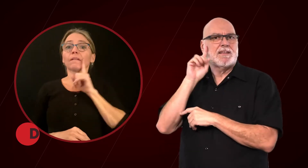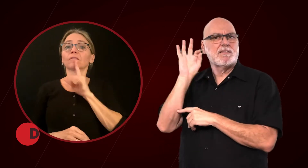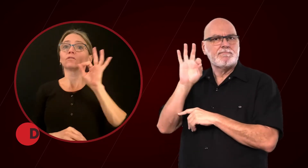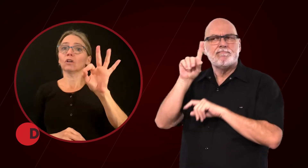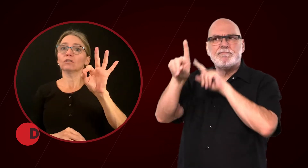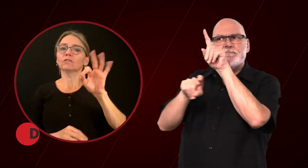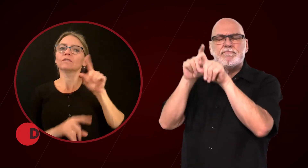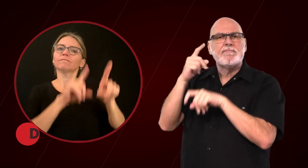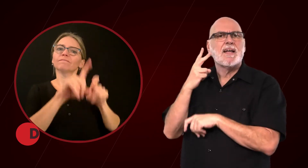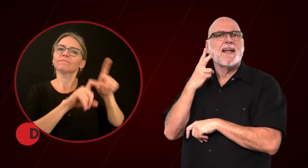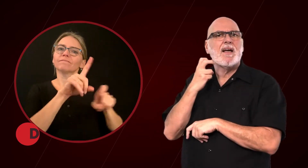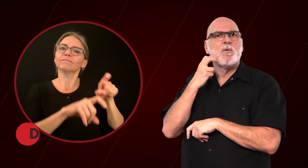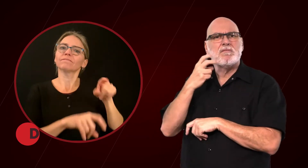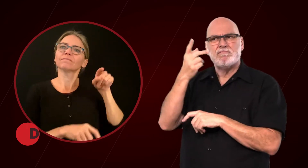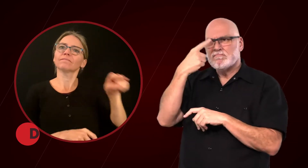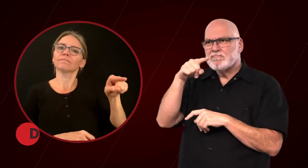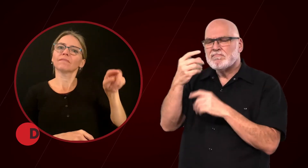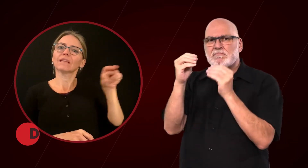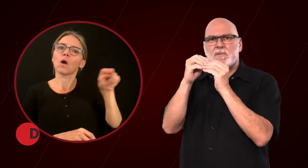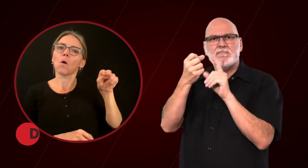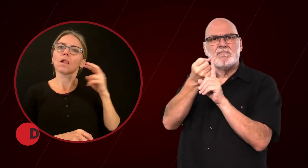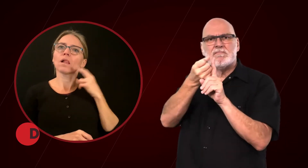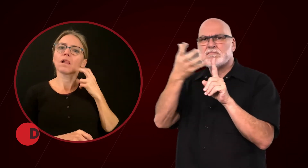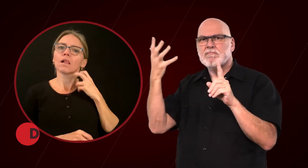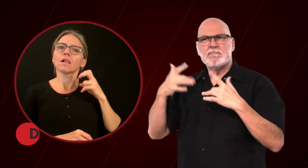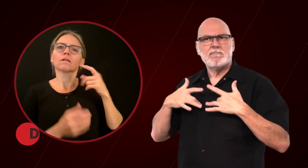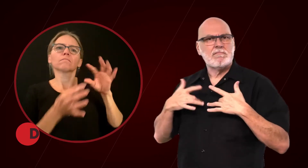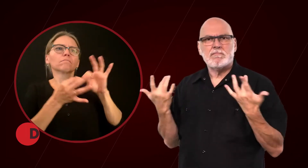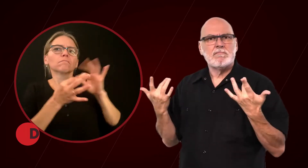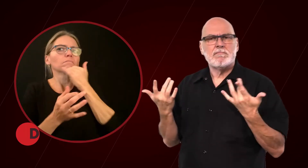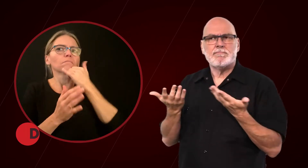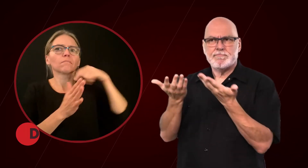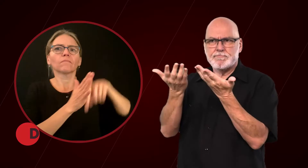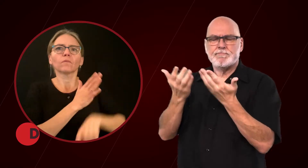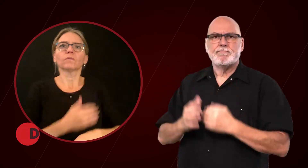DeafDots asked Nicole to do a report.